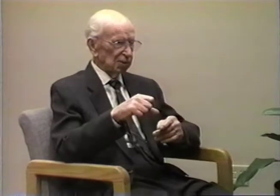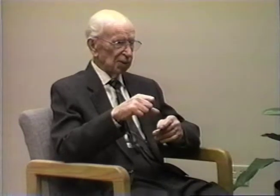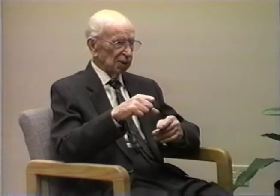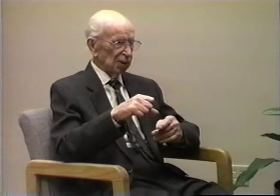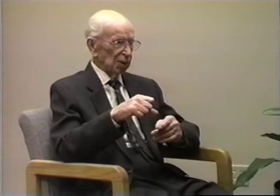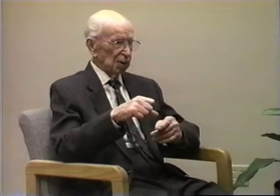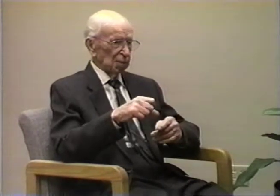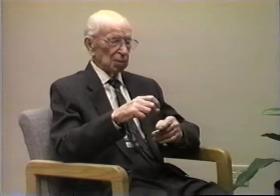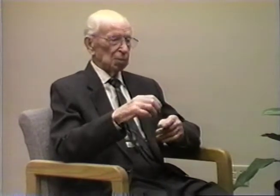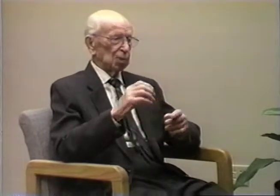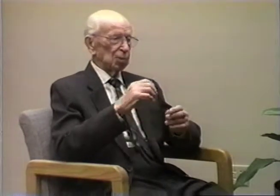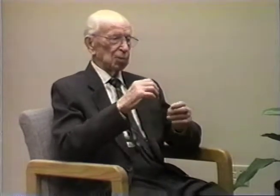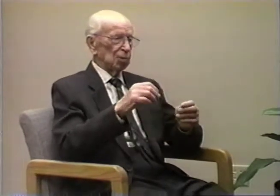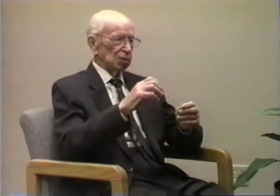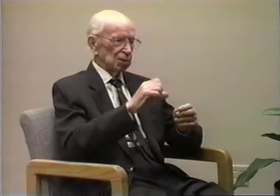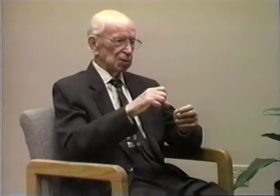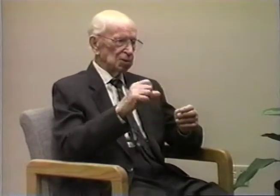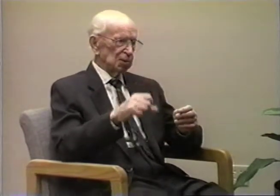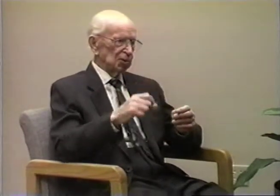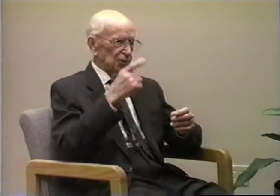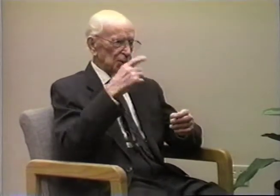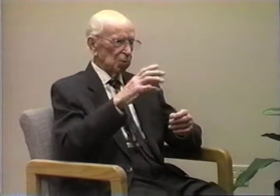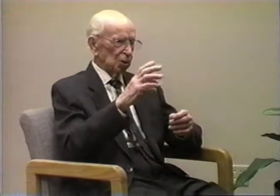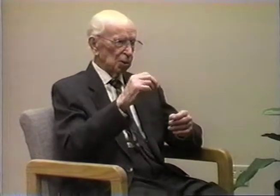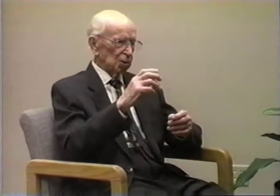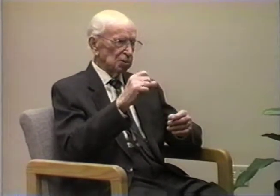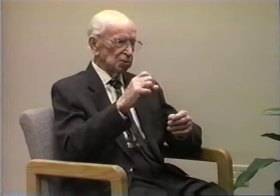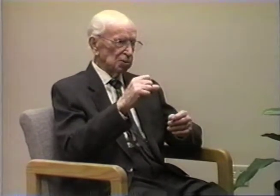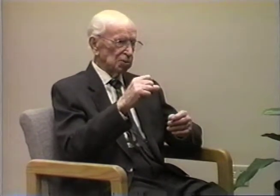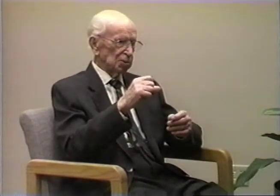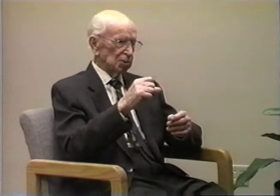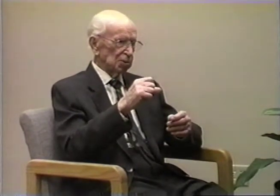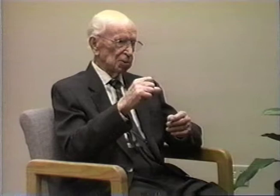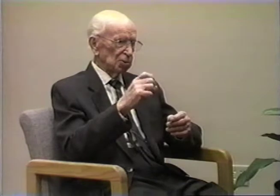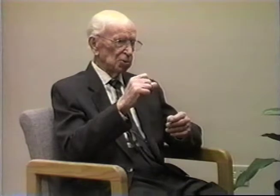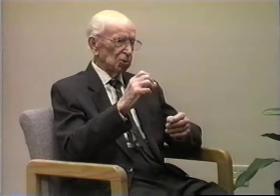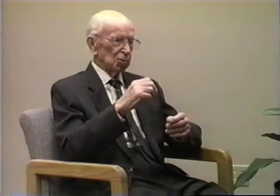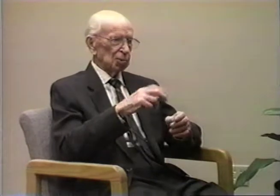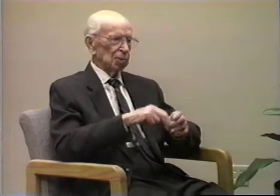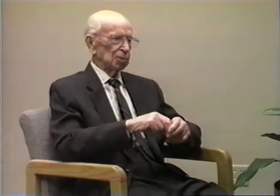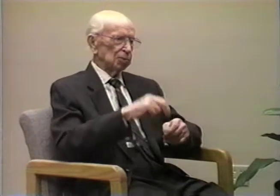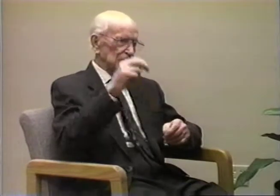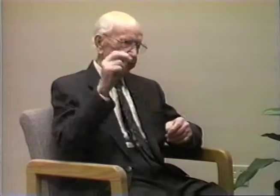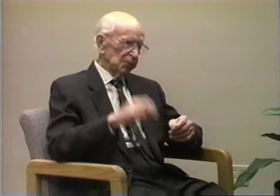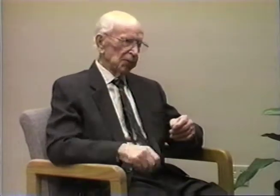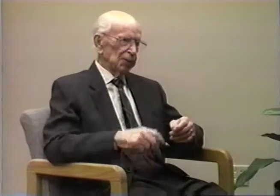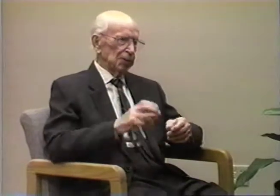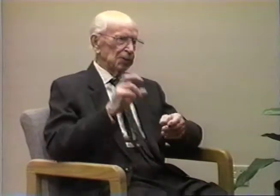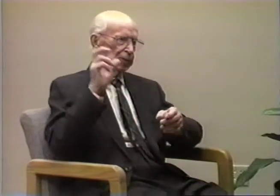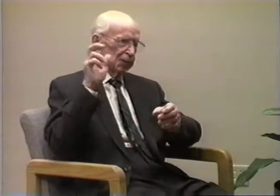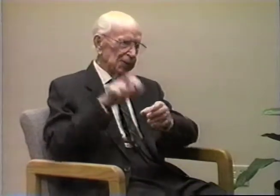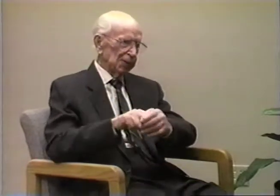and I switched to work with a roofing company.